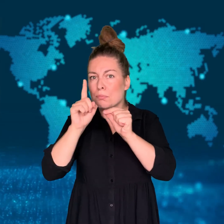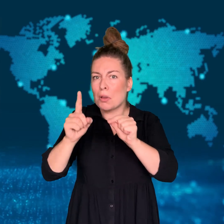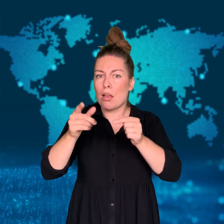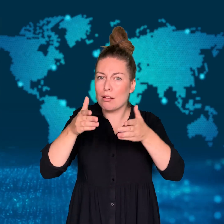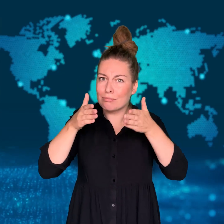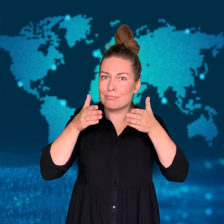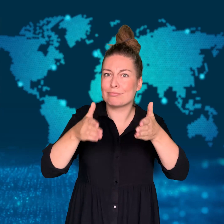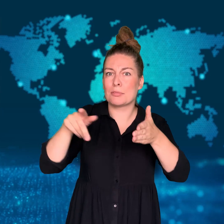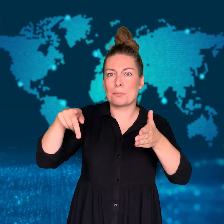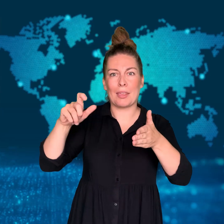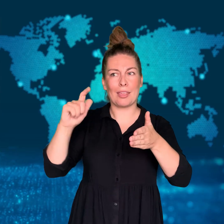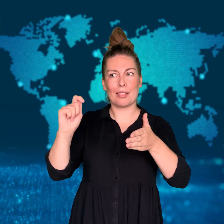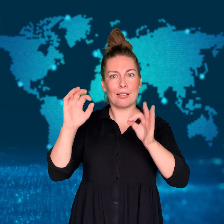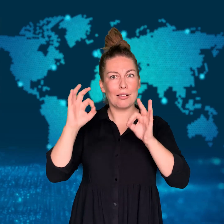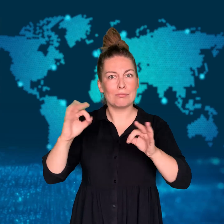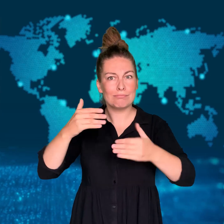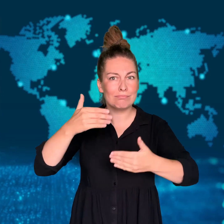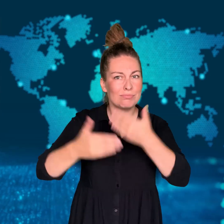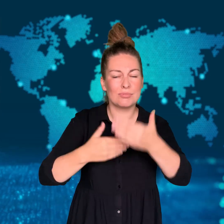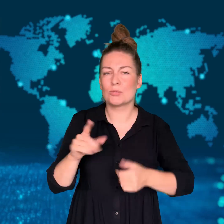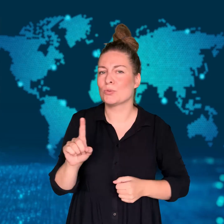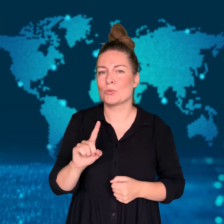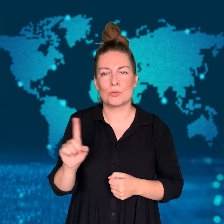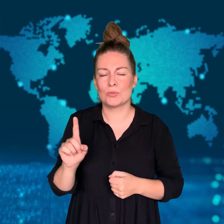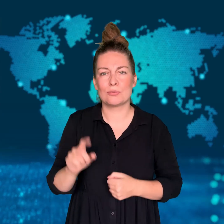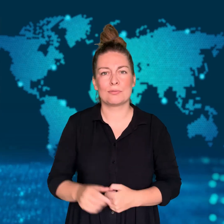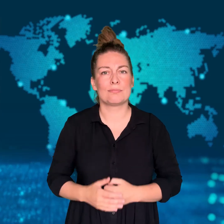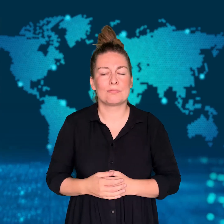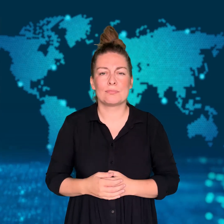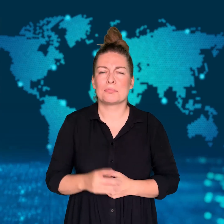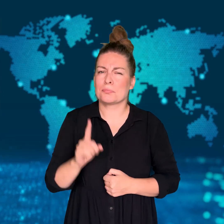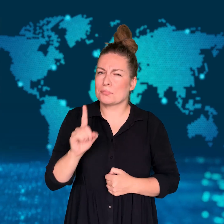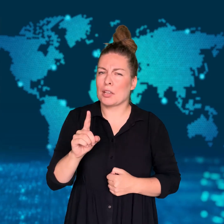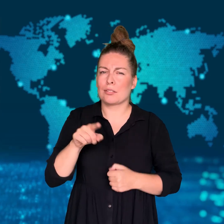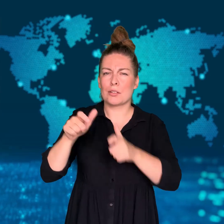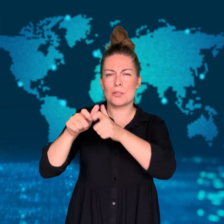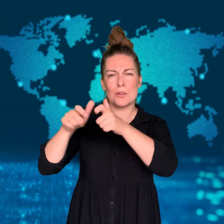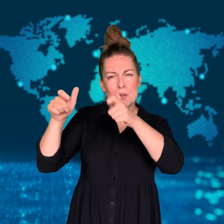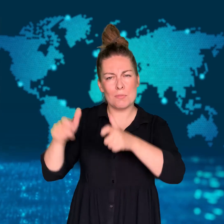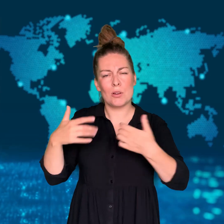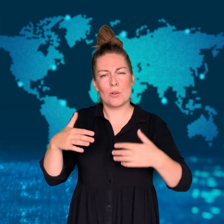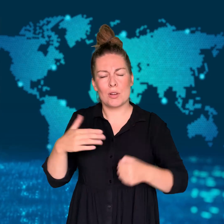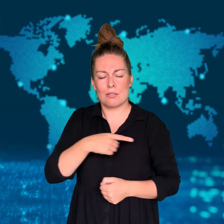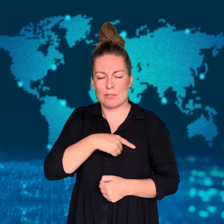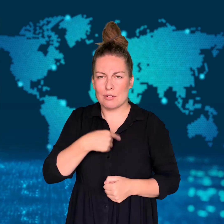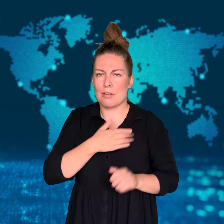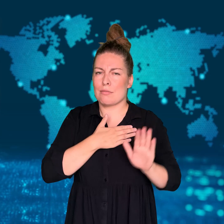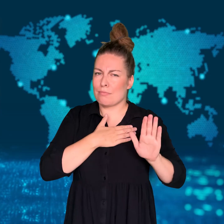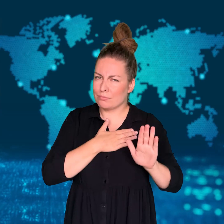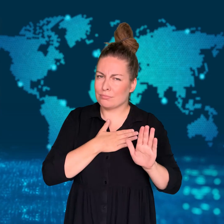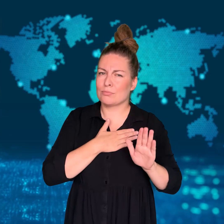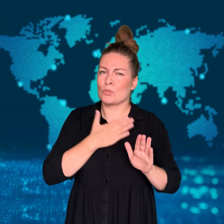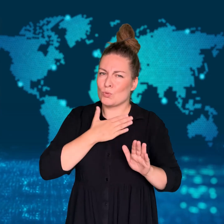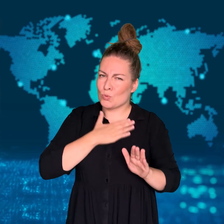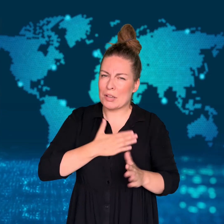The company still promises to be "fully committed to